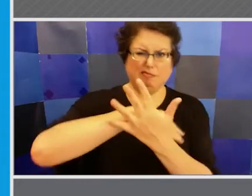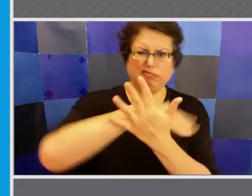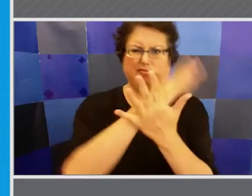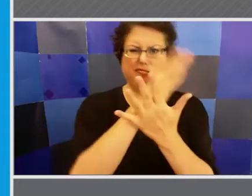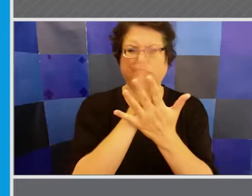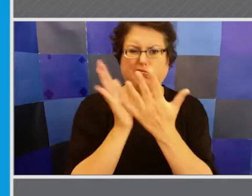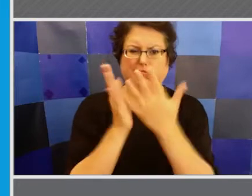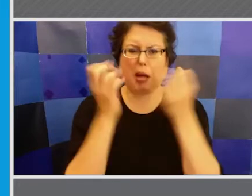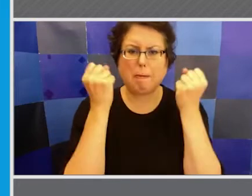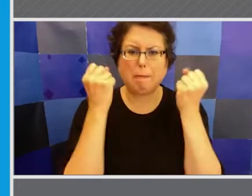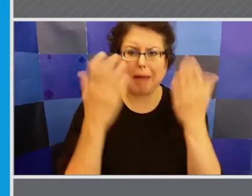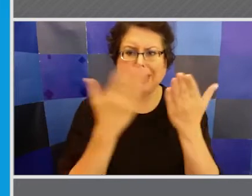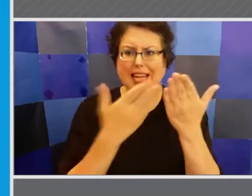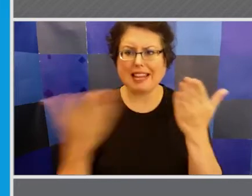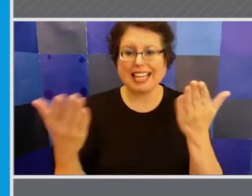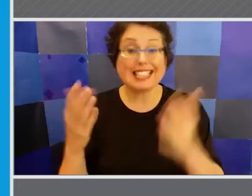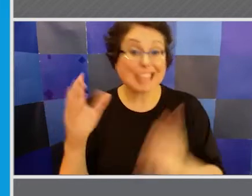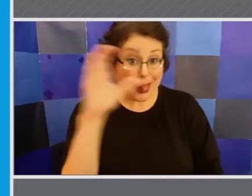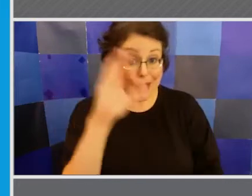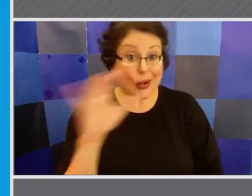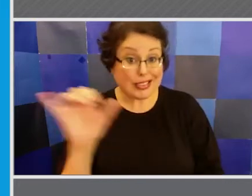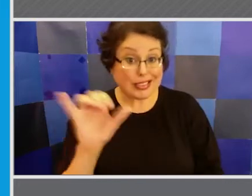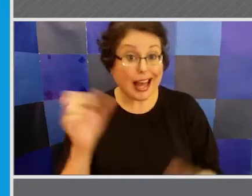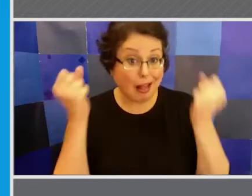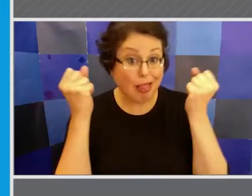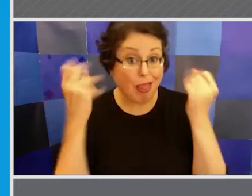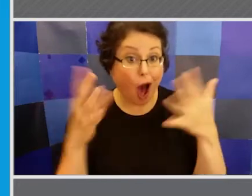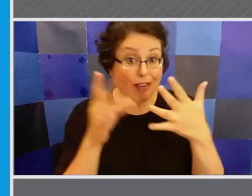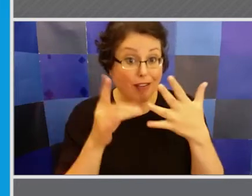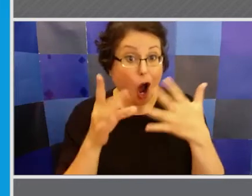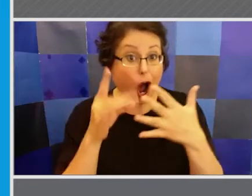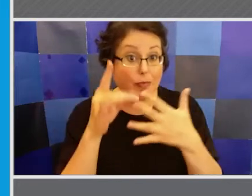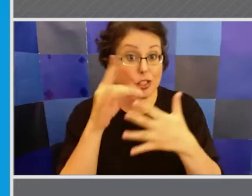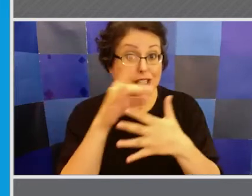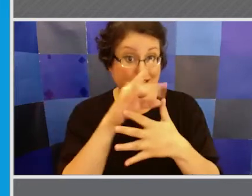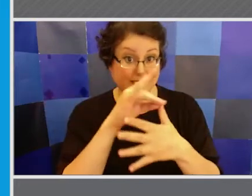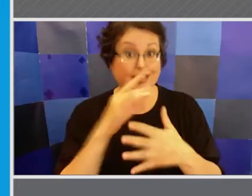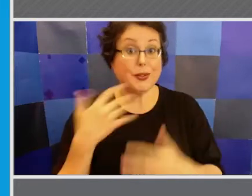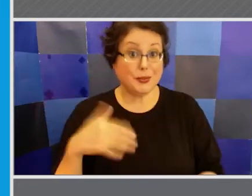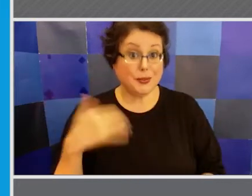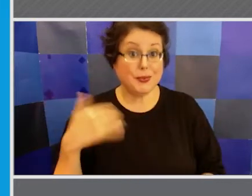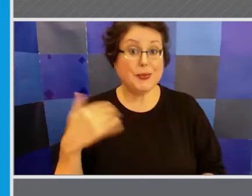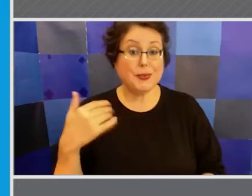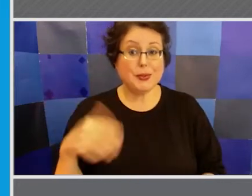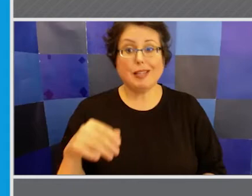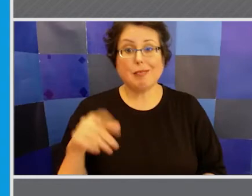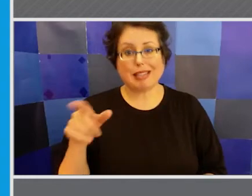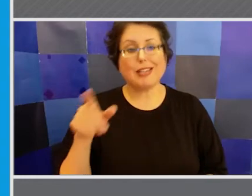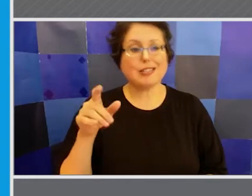options which there are there are some very stringent security guidelines to using these